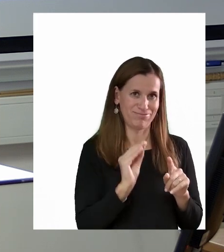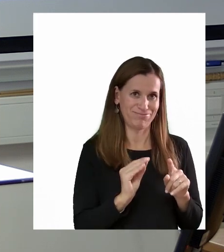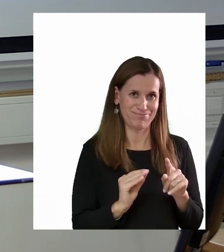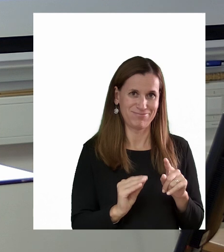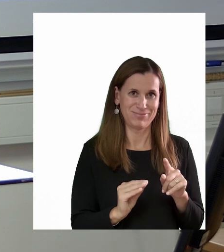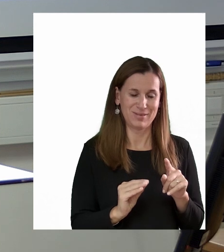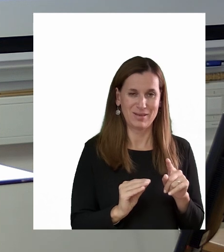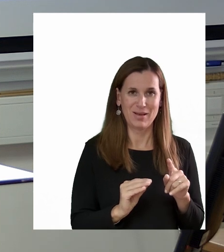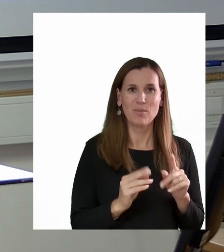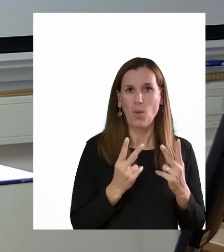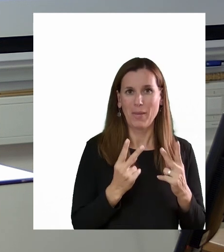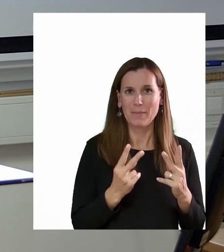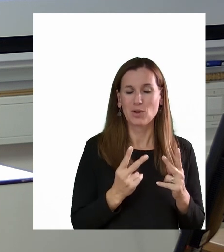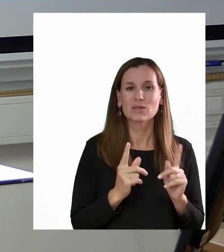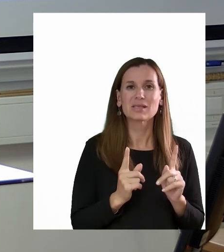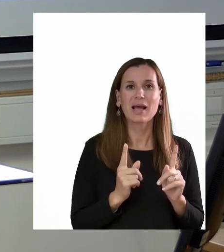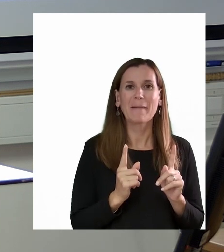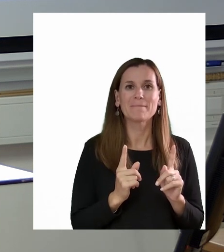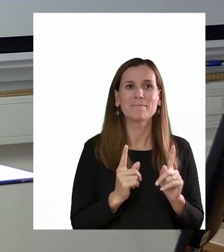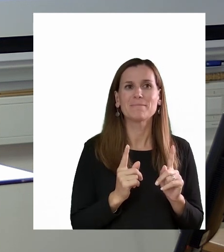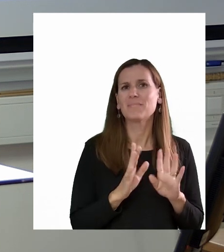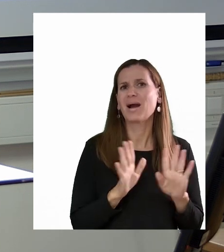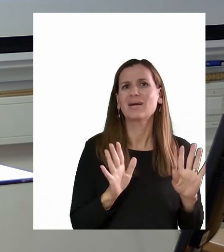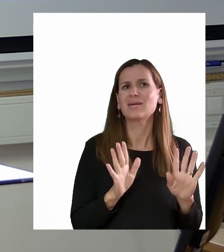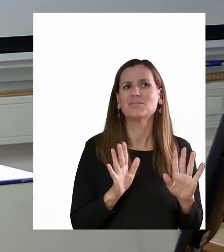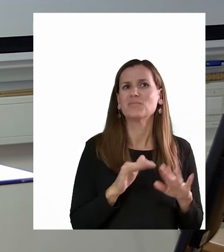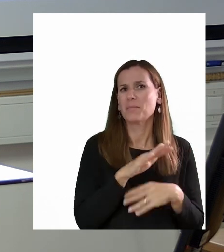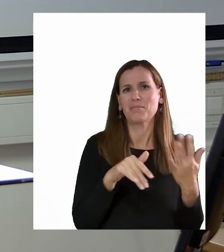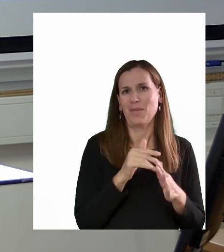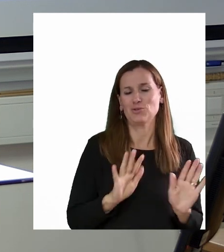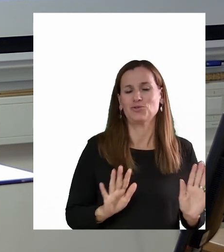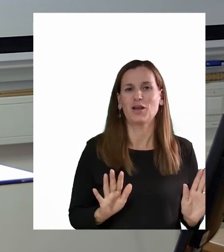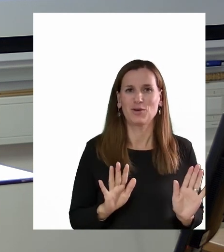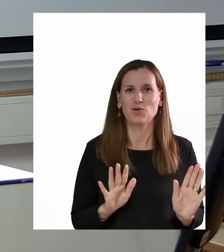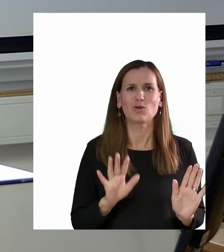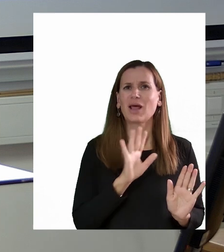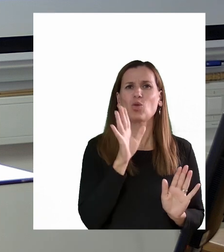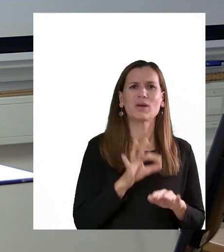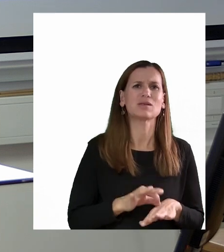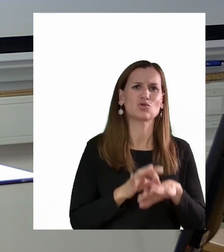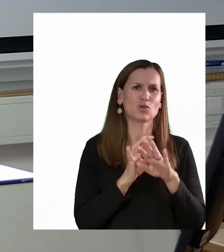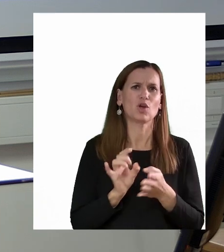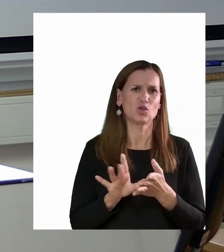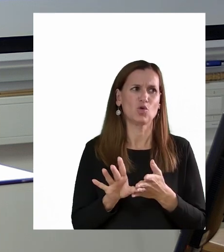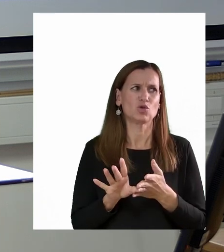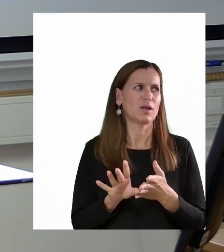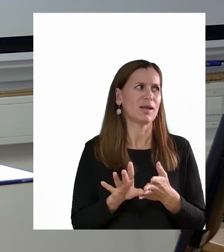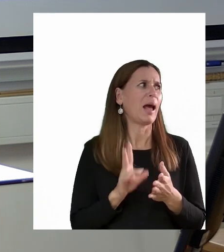but so no one feels excluded. They are more the way from the chronologically like